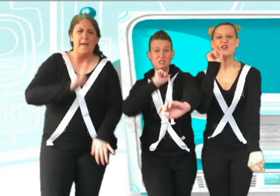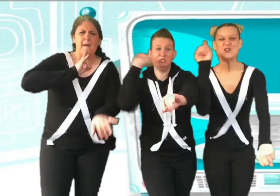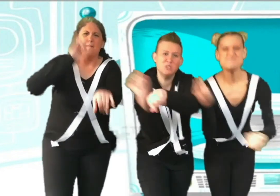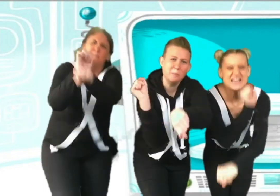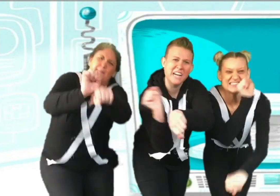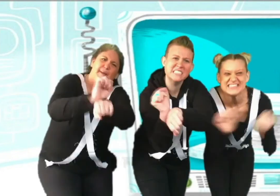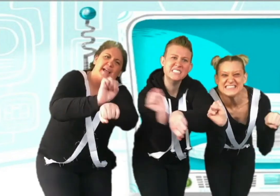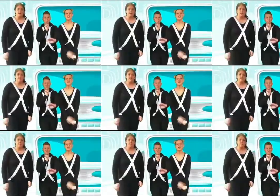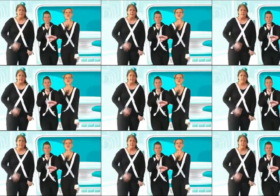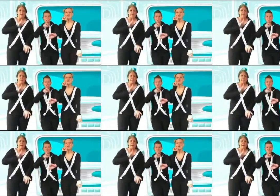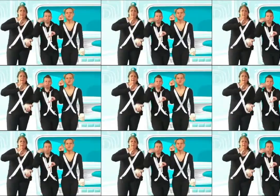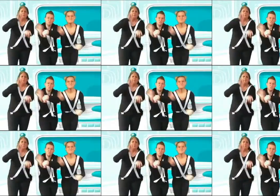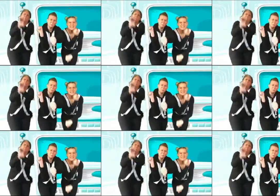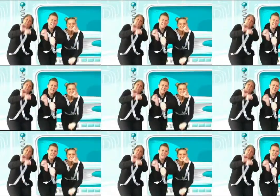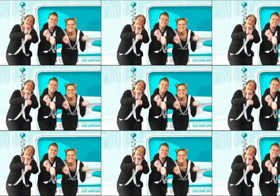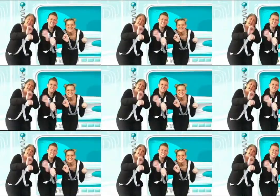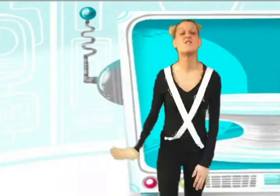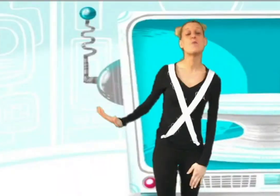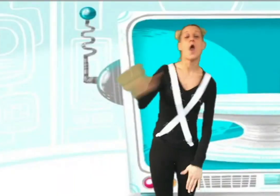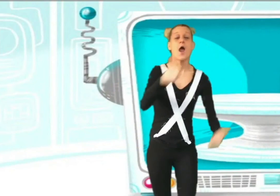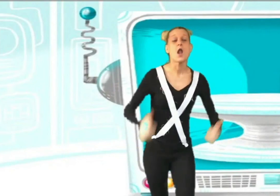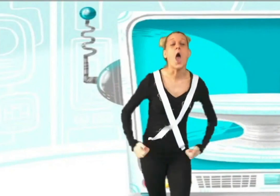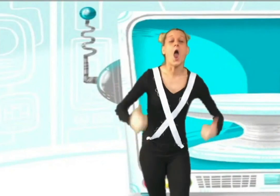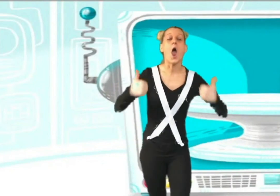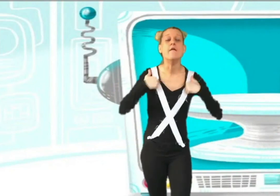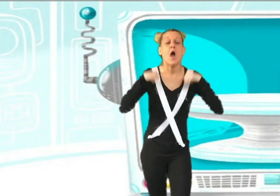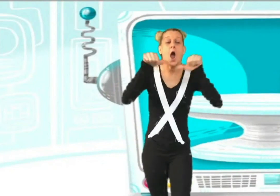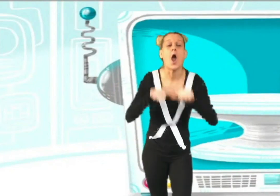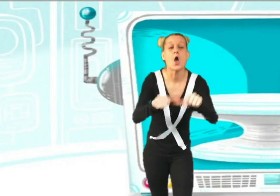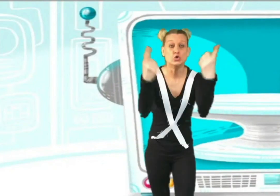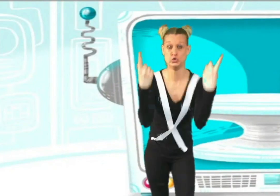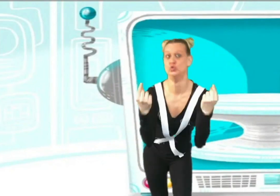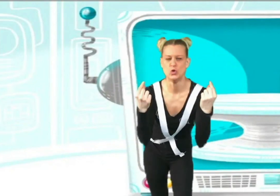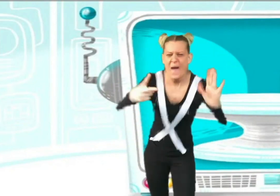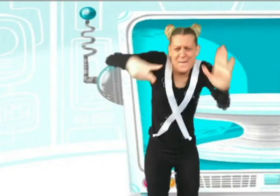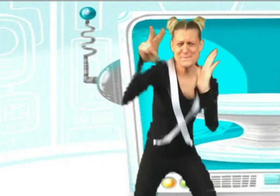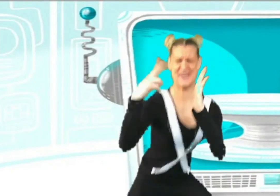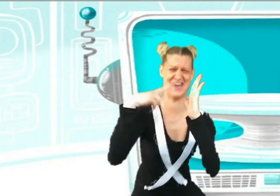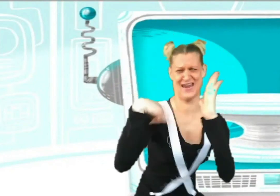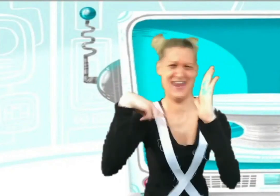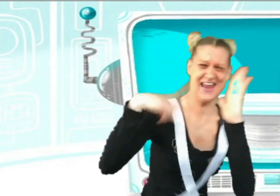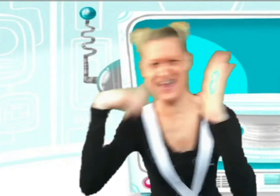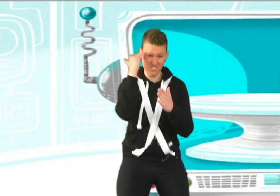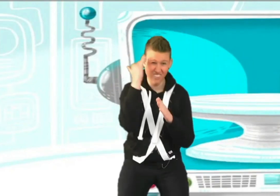Great Scott! Gadzooks! One half their lives was reading books!